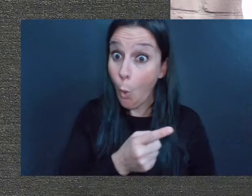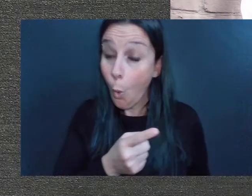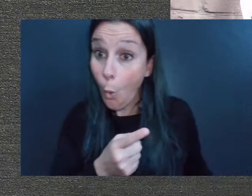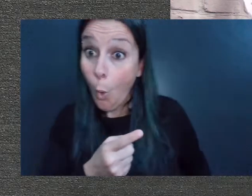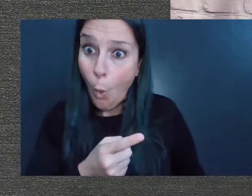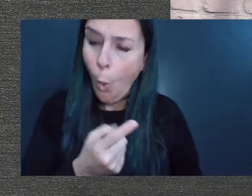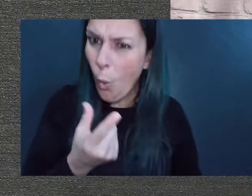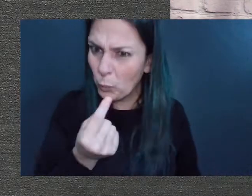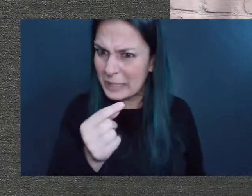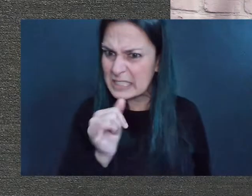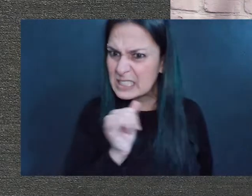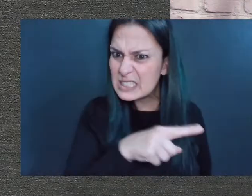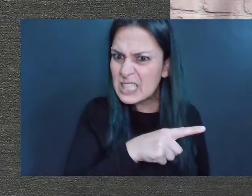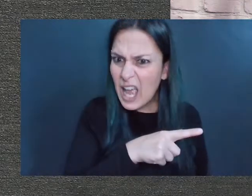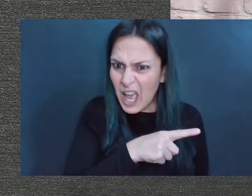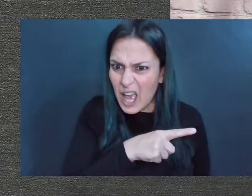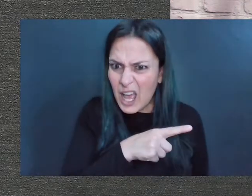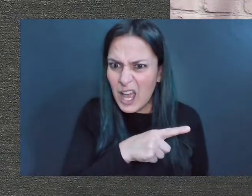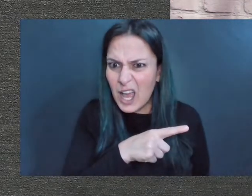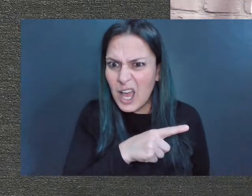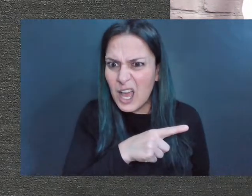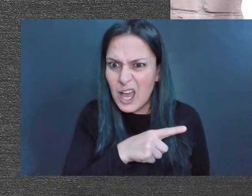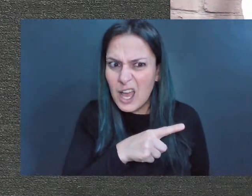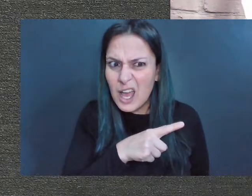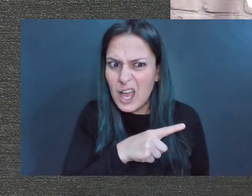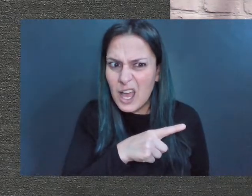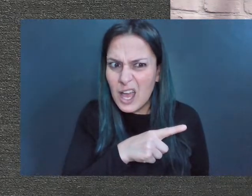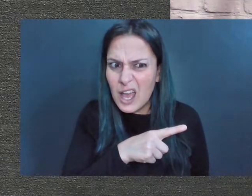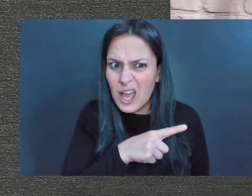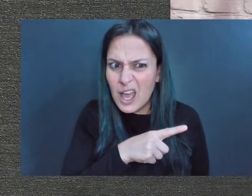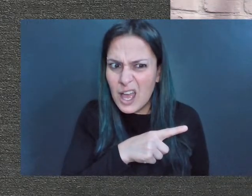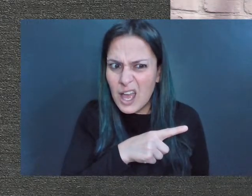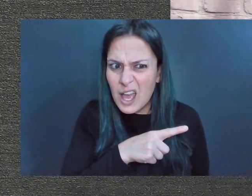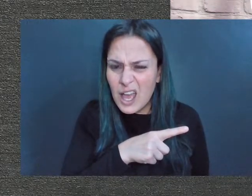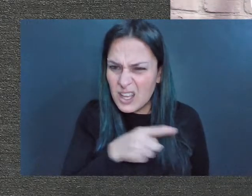What is this? Do you know?